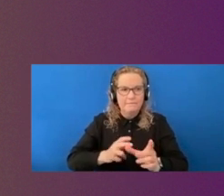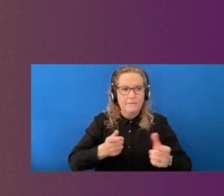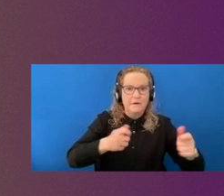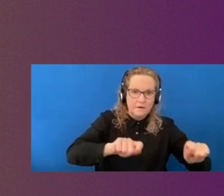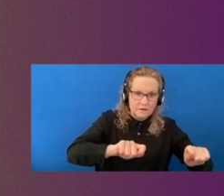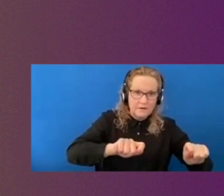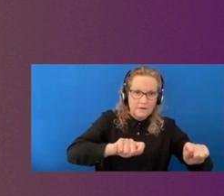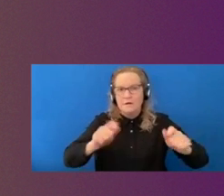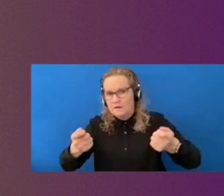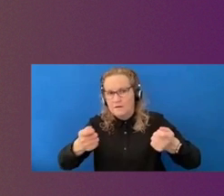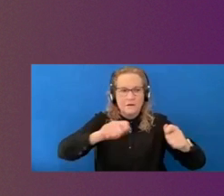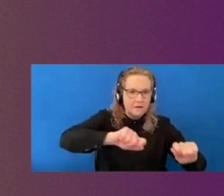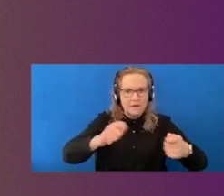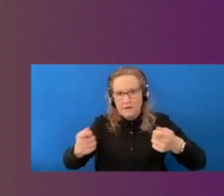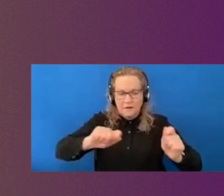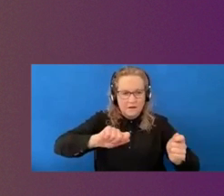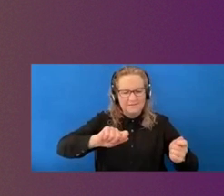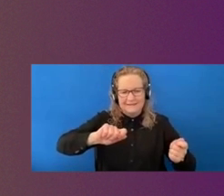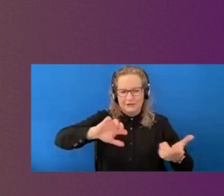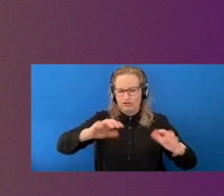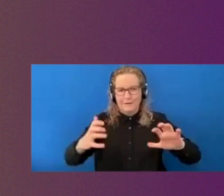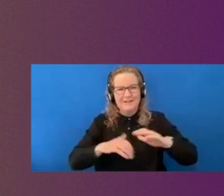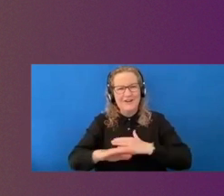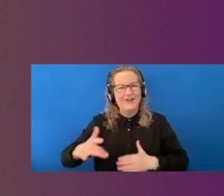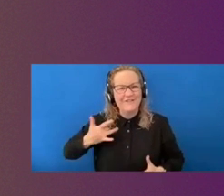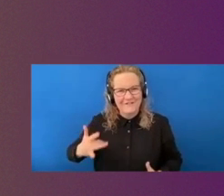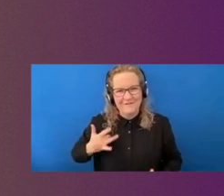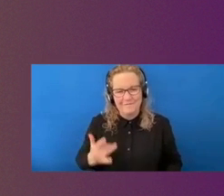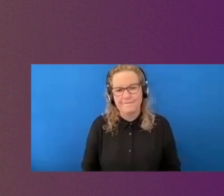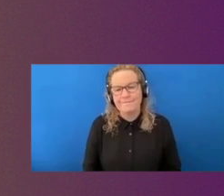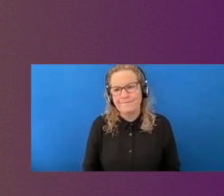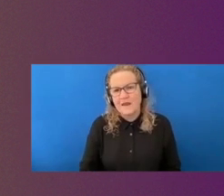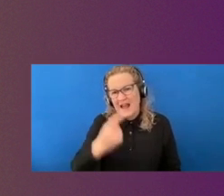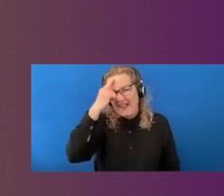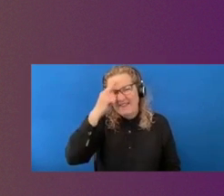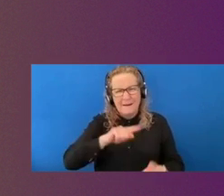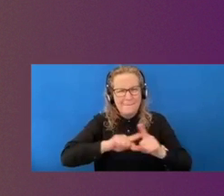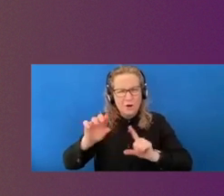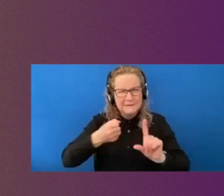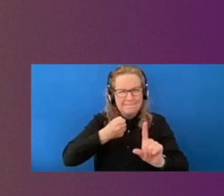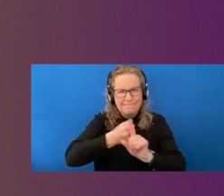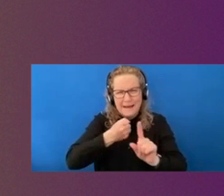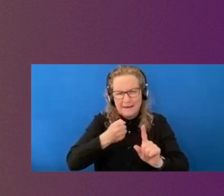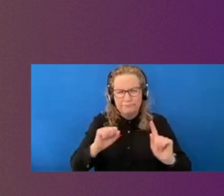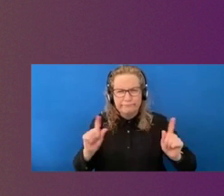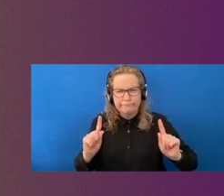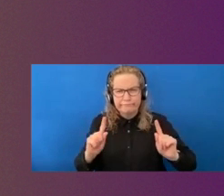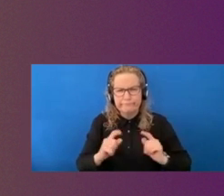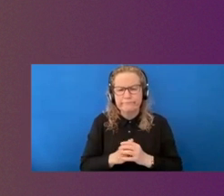a lot of disruption to that so I think the main impact it's had is so obviously the massive and